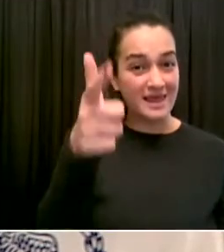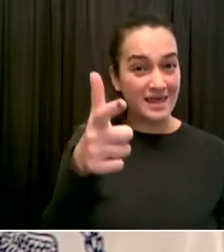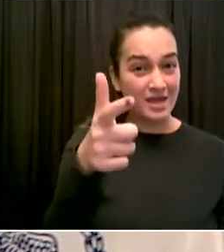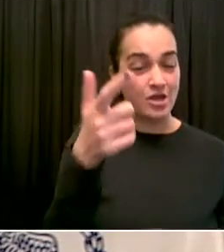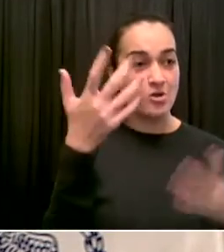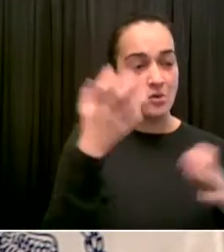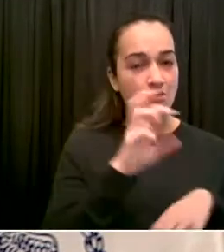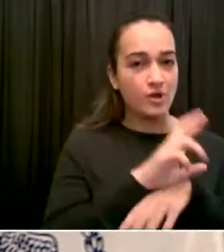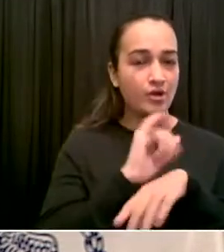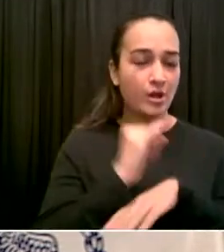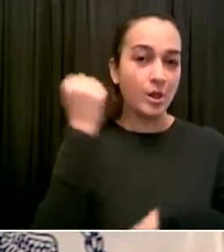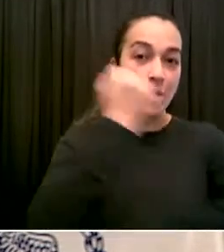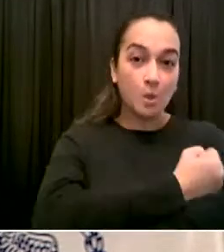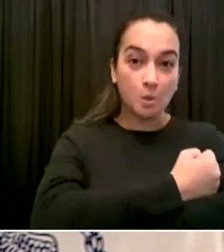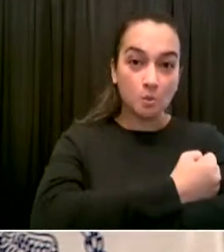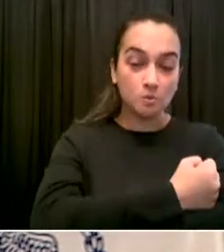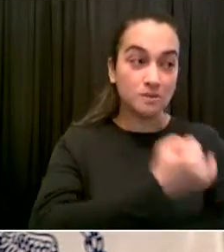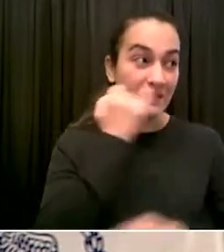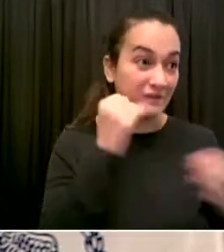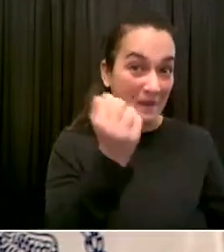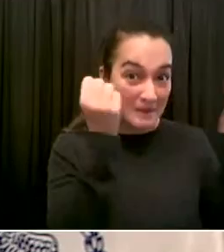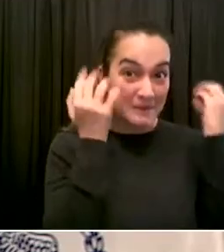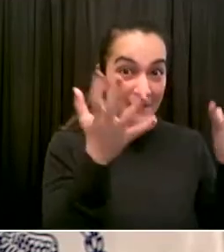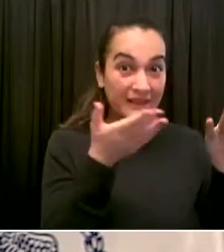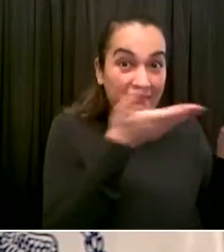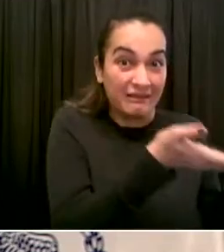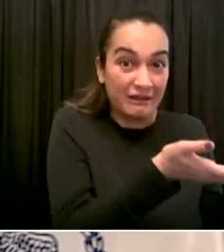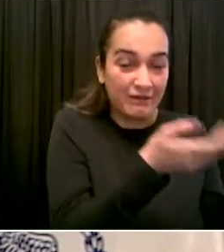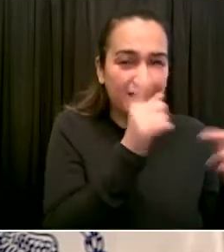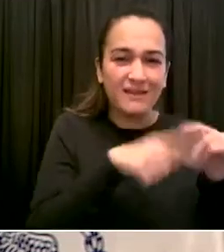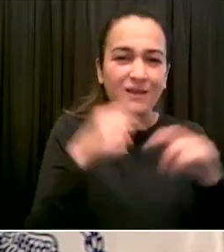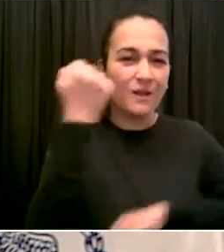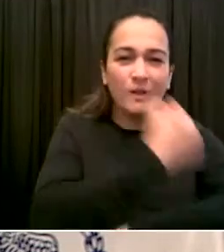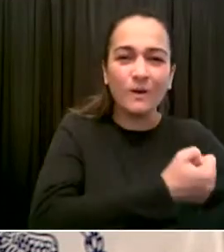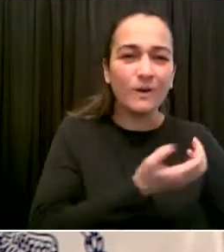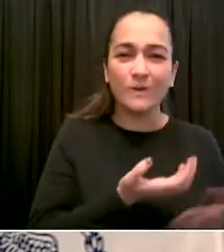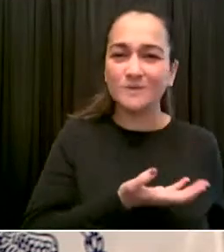HAVE A LOT OF STAFF. WE HAVE PLENTY OF STAFF.